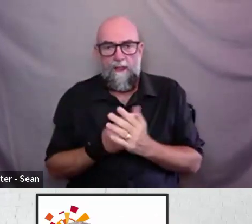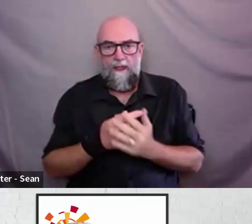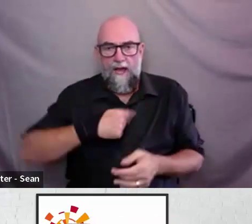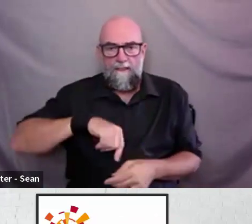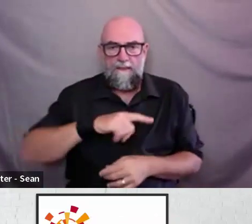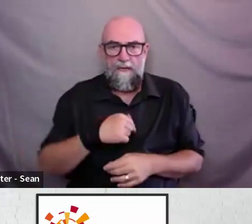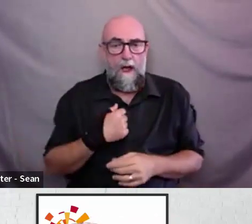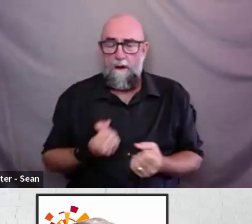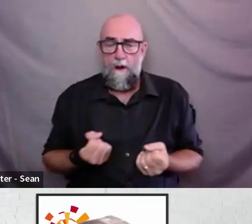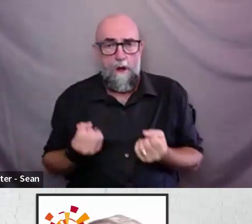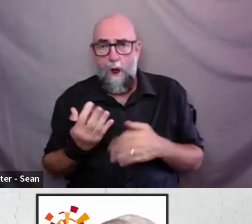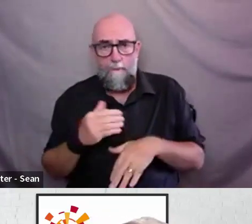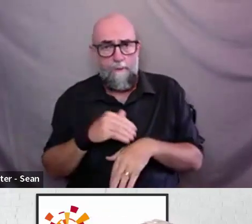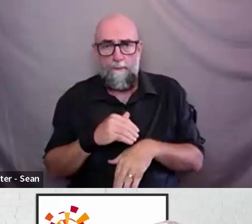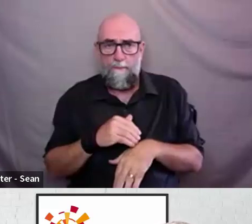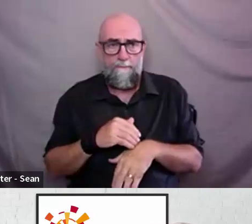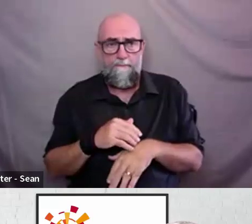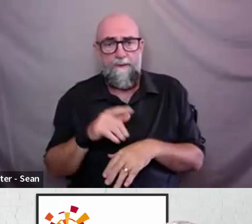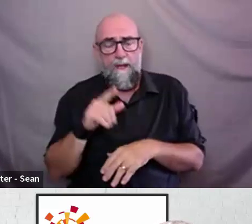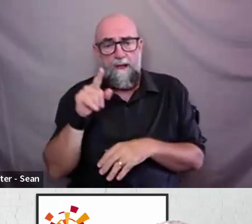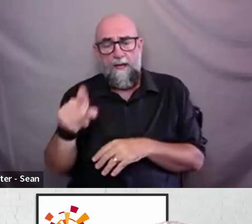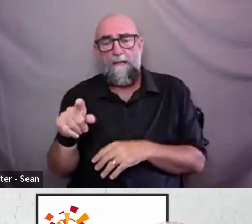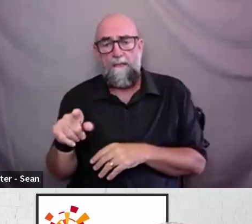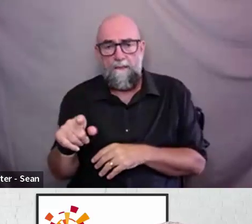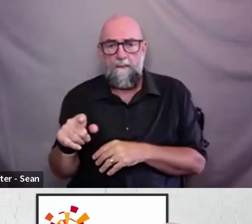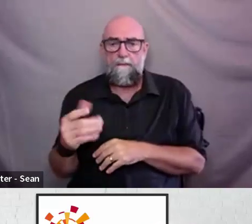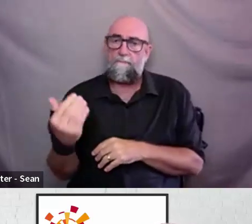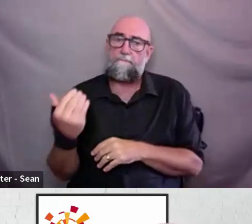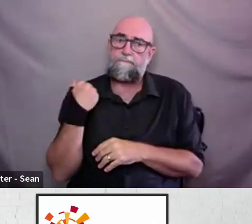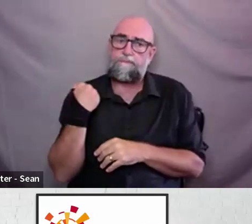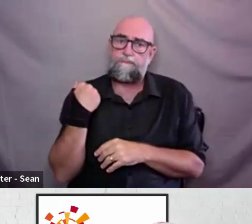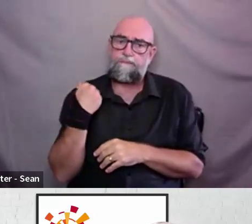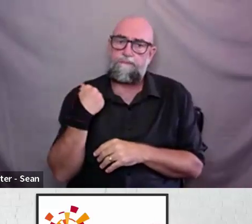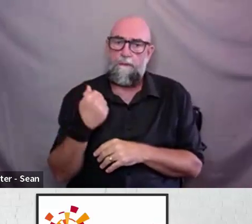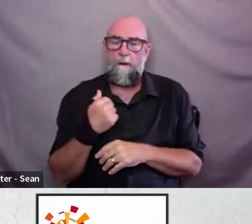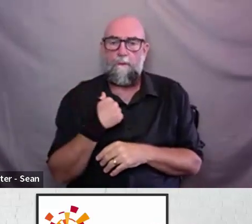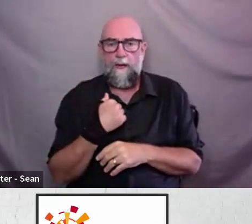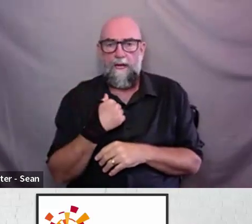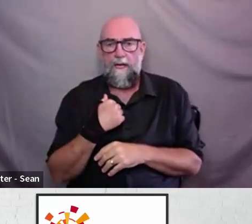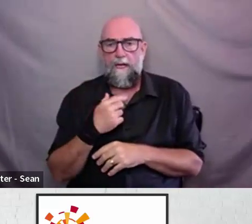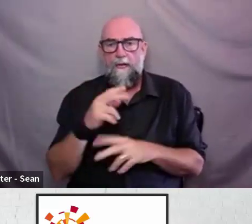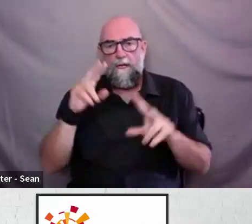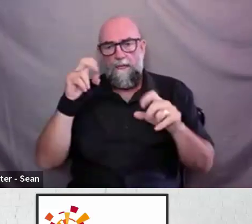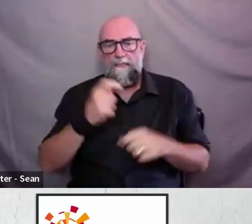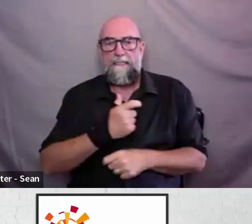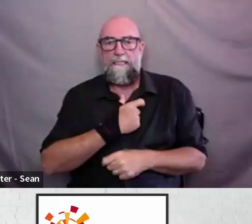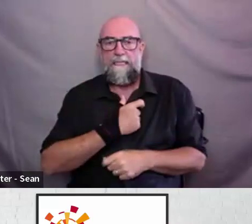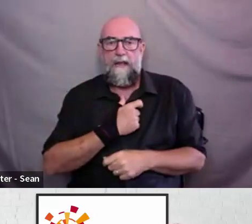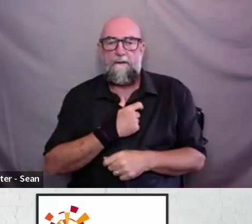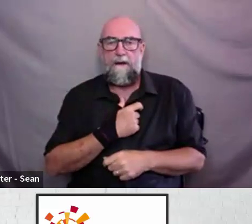because for me what was important was the outcome.